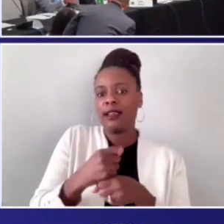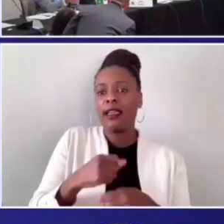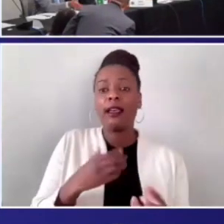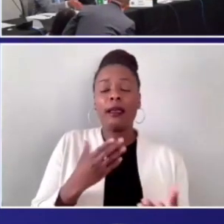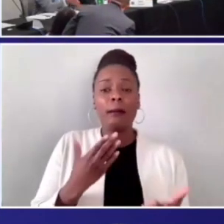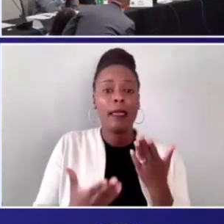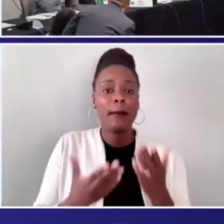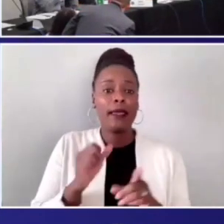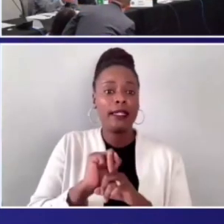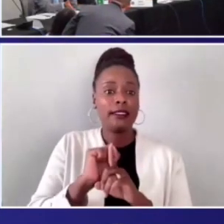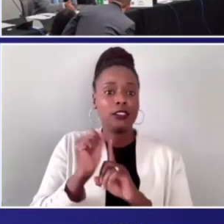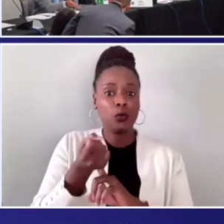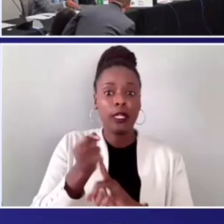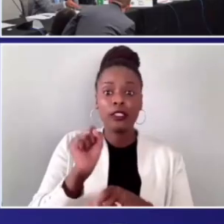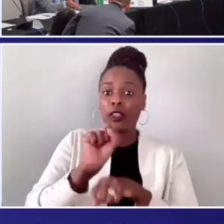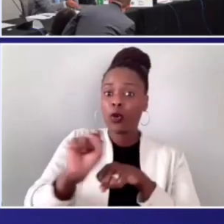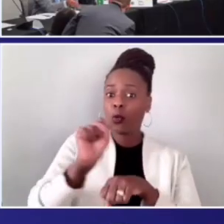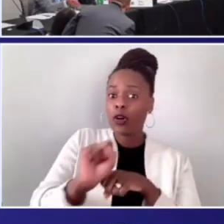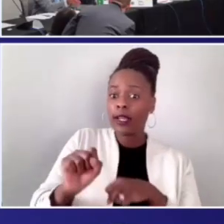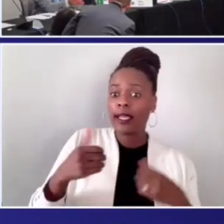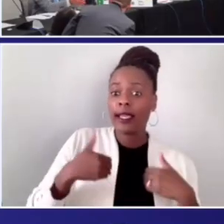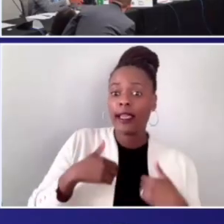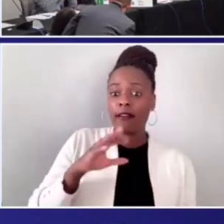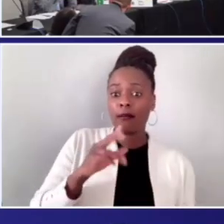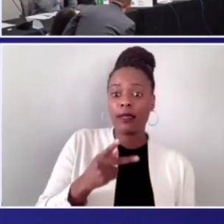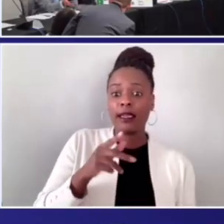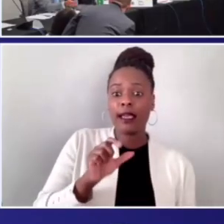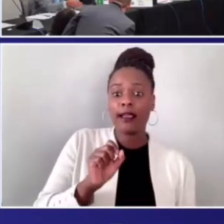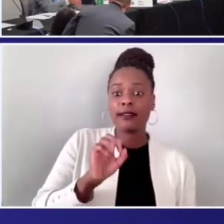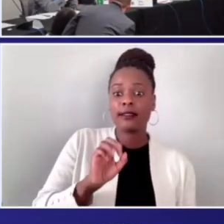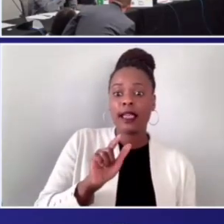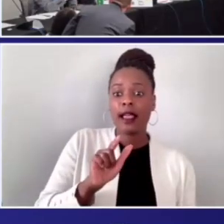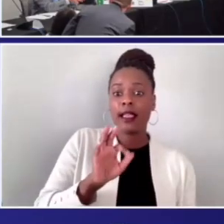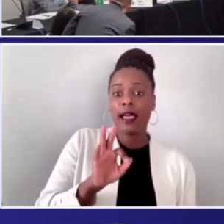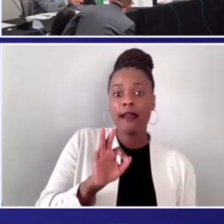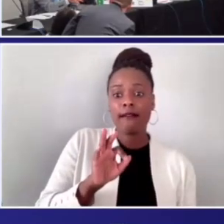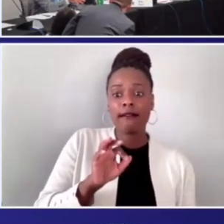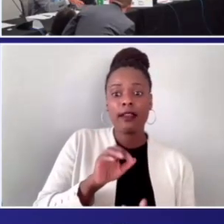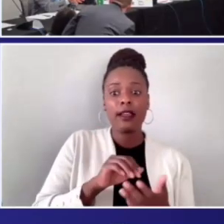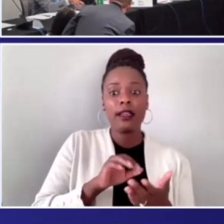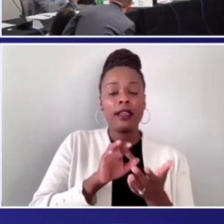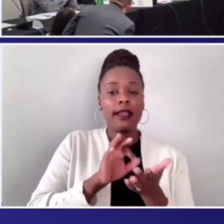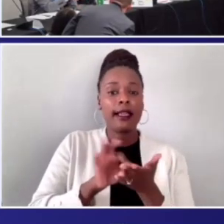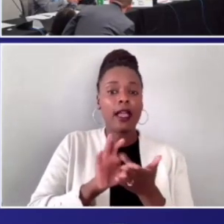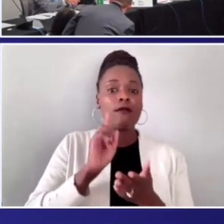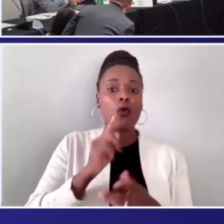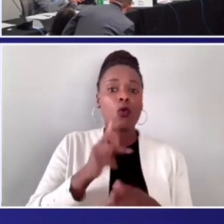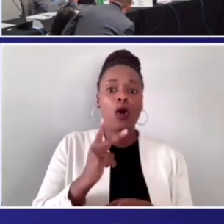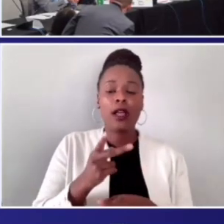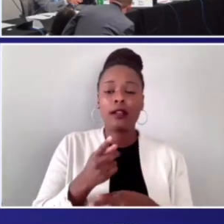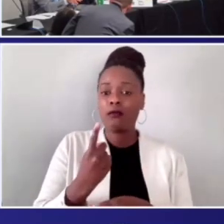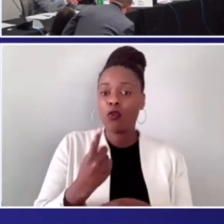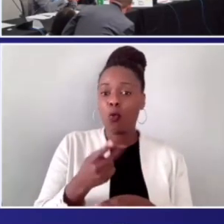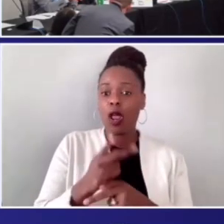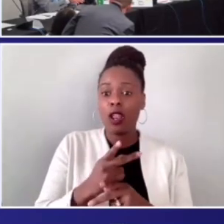working, have a PSLF count on one loan, go back, you know, and we have borrowers that have different PSLF counts because